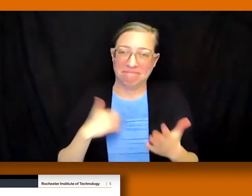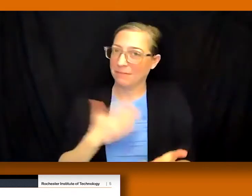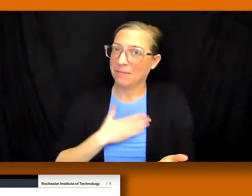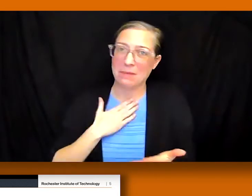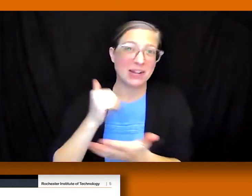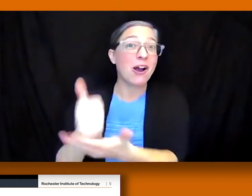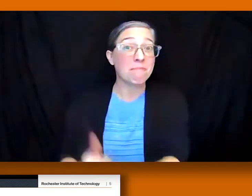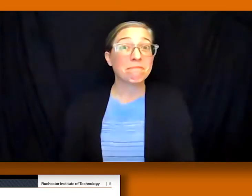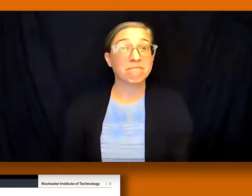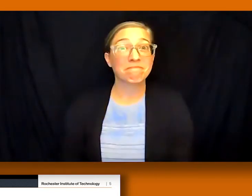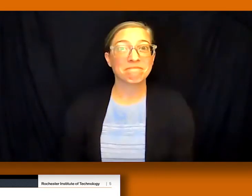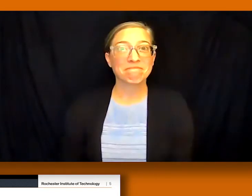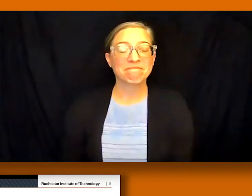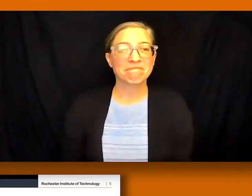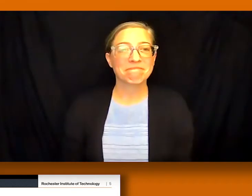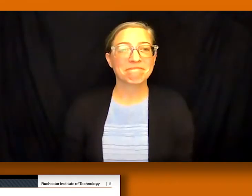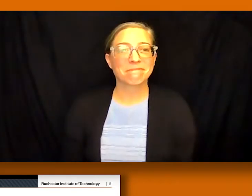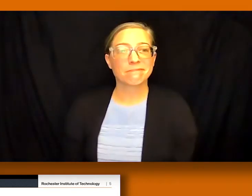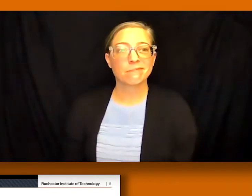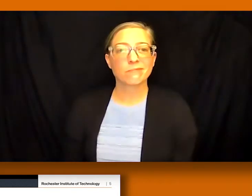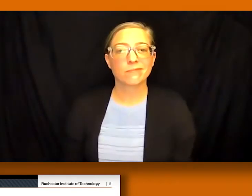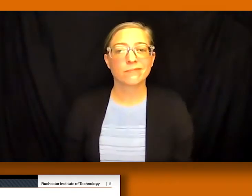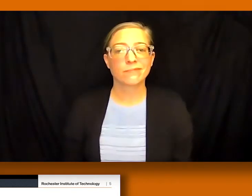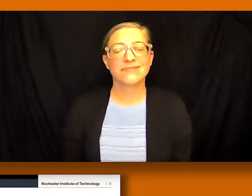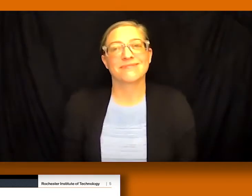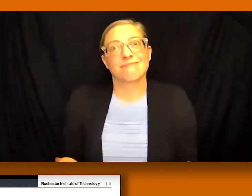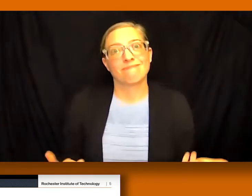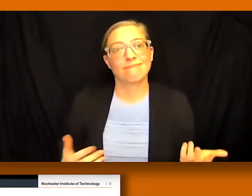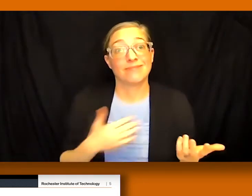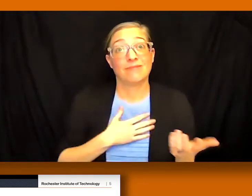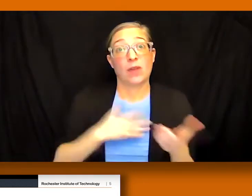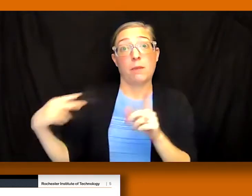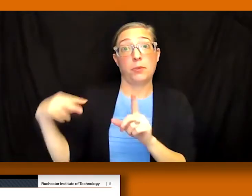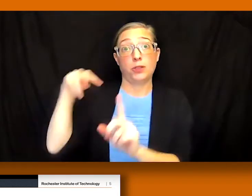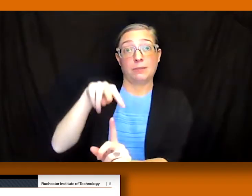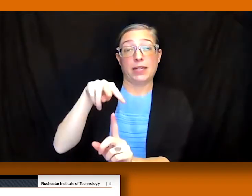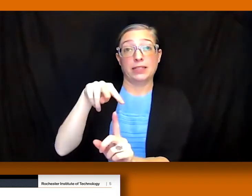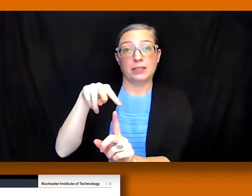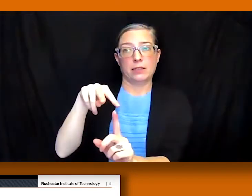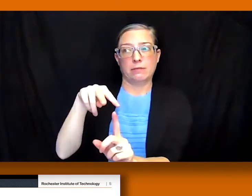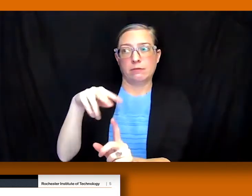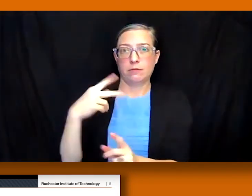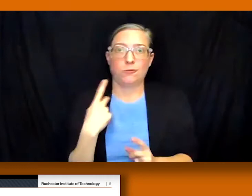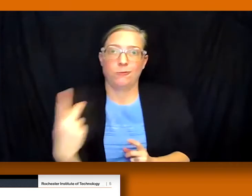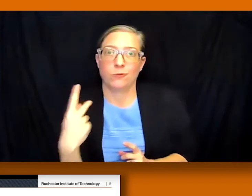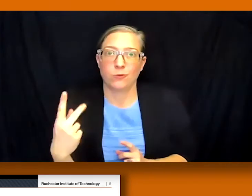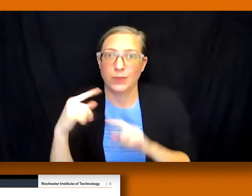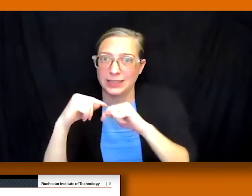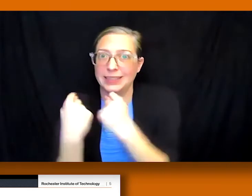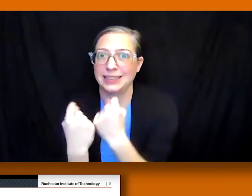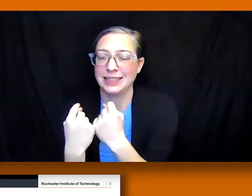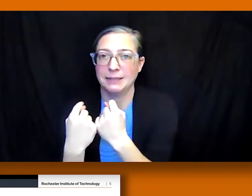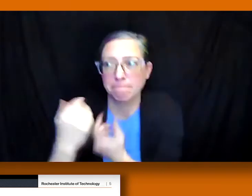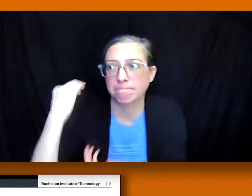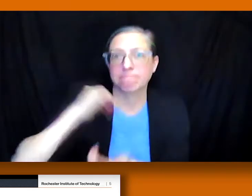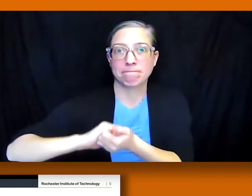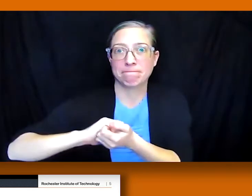Yeah, as far as I'm concerned, we're a team. So, as long as we get it done, that's the most important part.